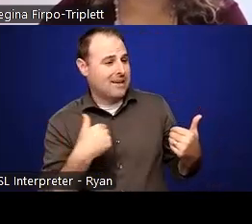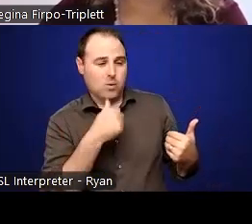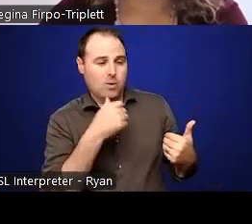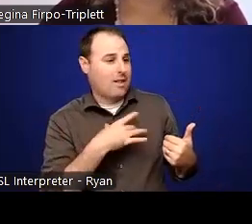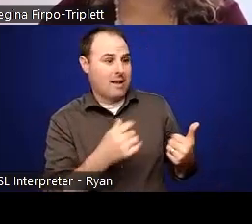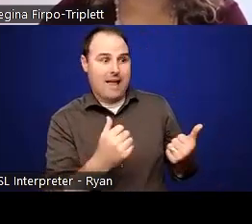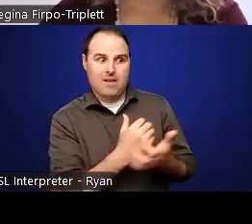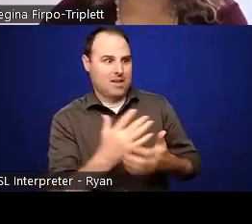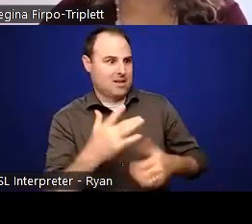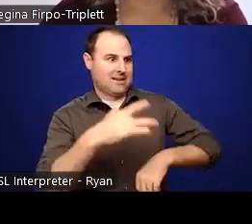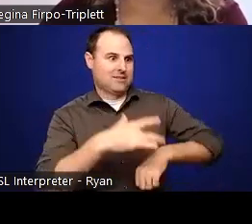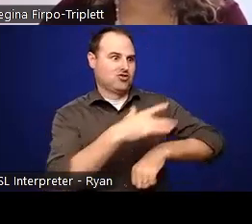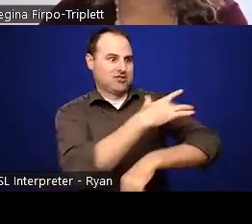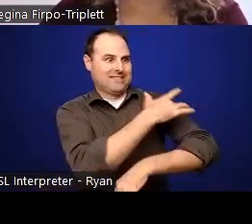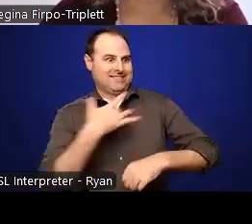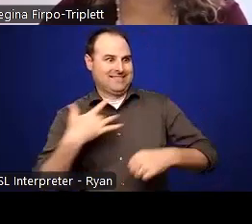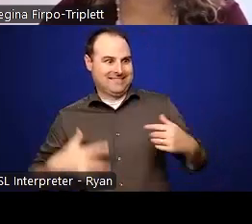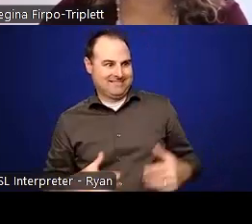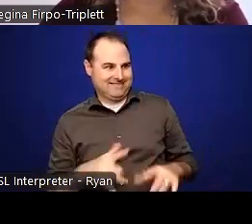me at once. Sure thing.